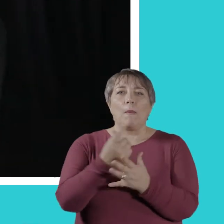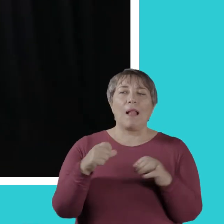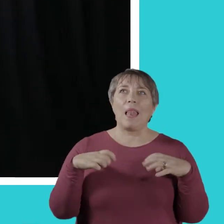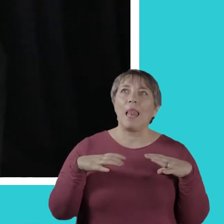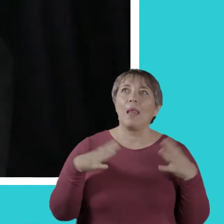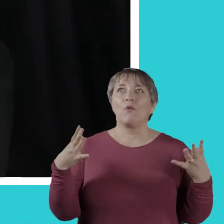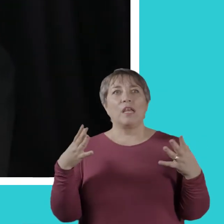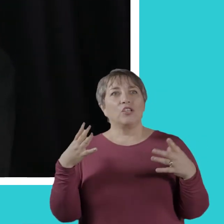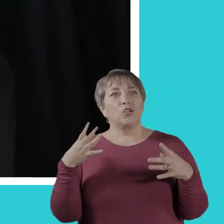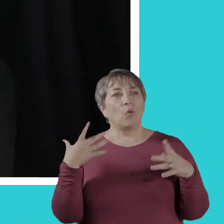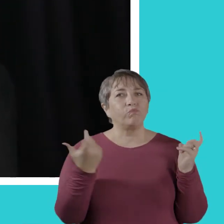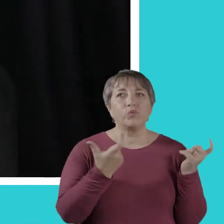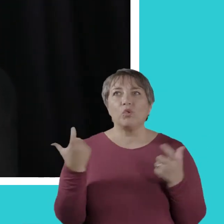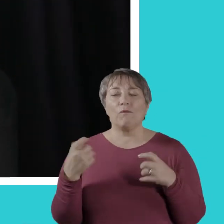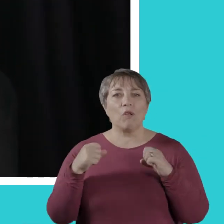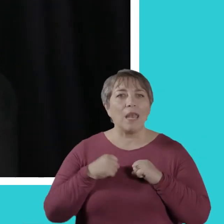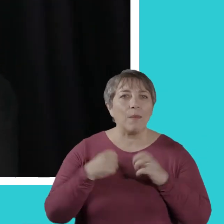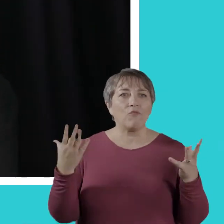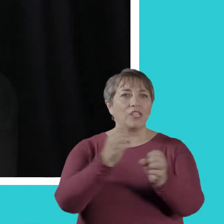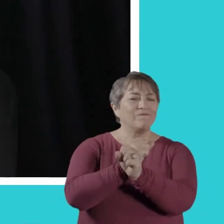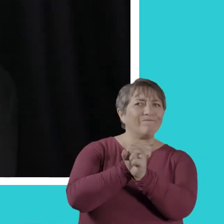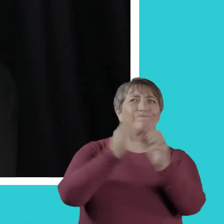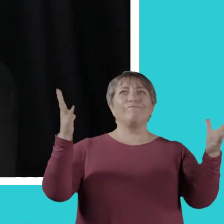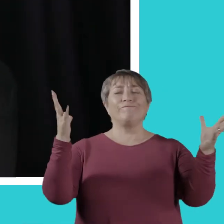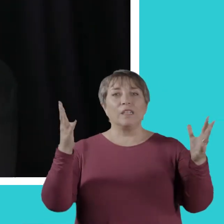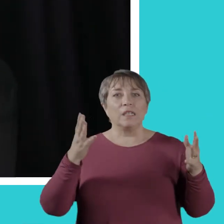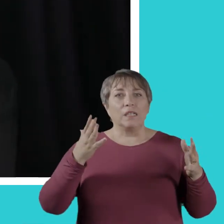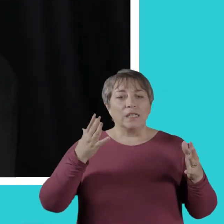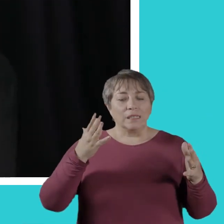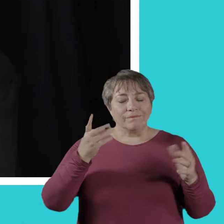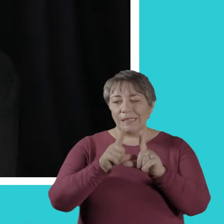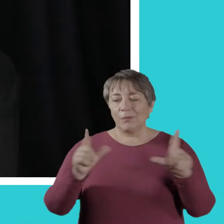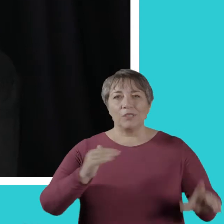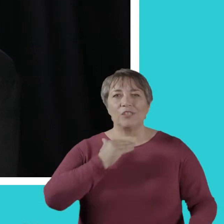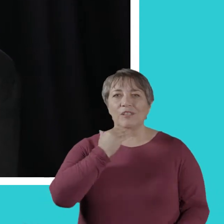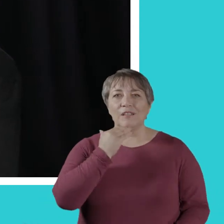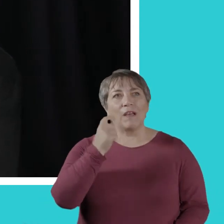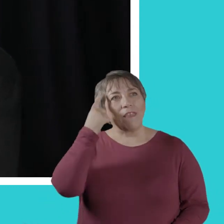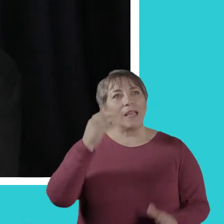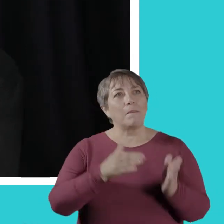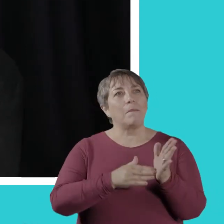where we can fall short with the language that we use. I think it's Maggie Nelson who says is idle